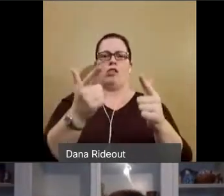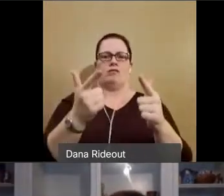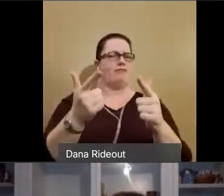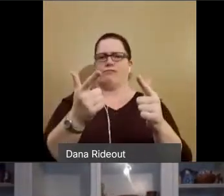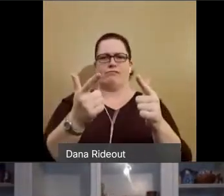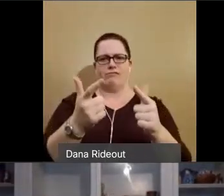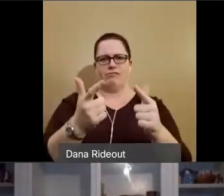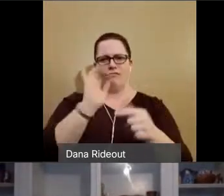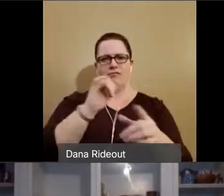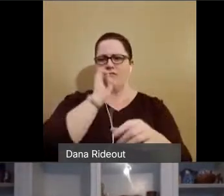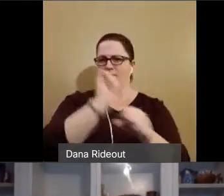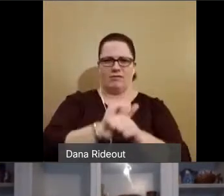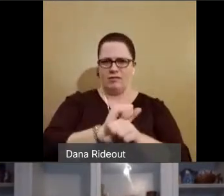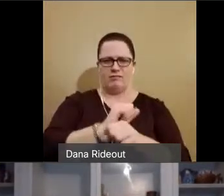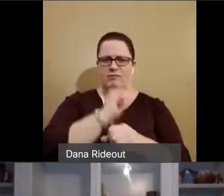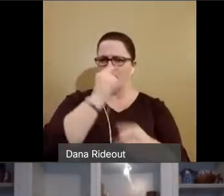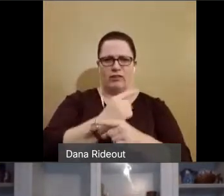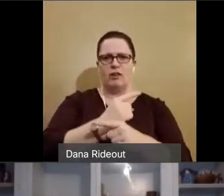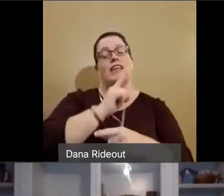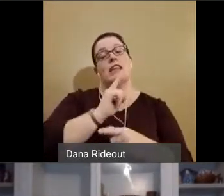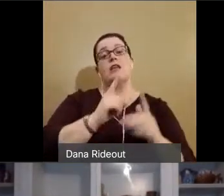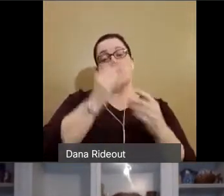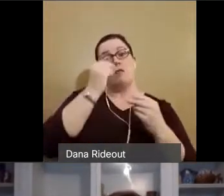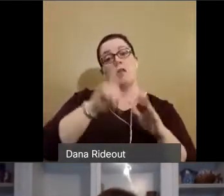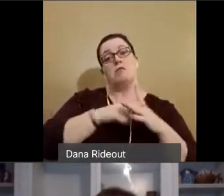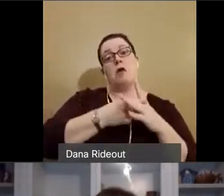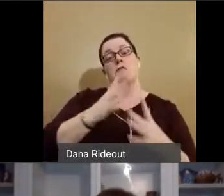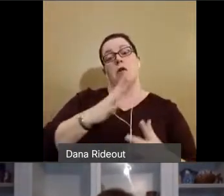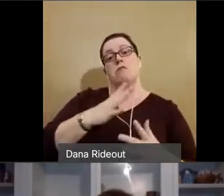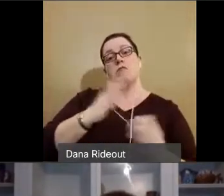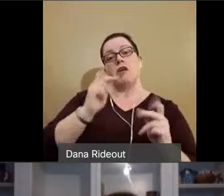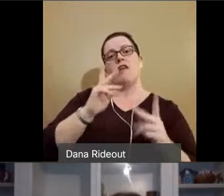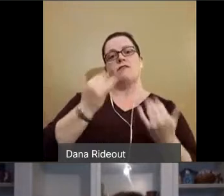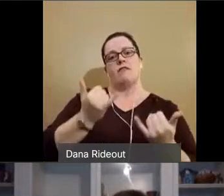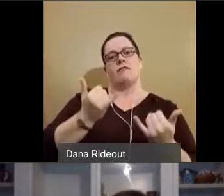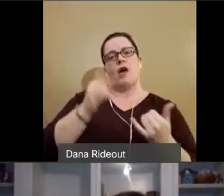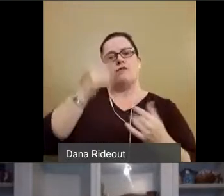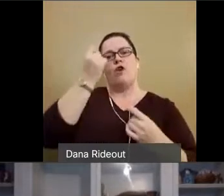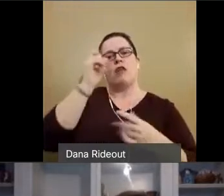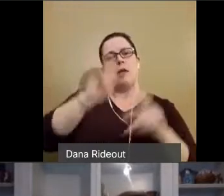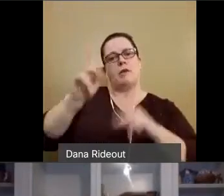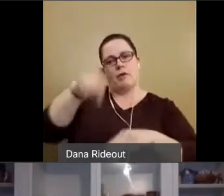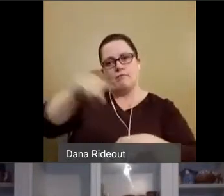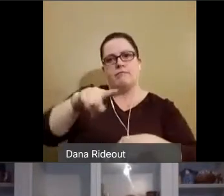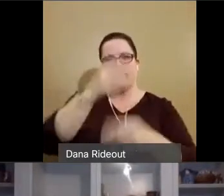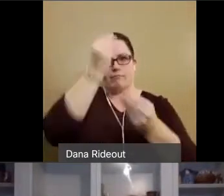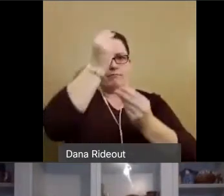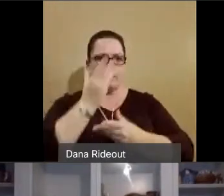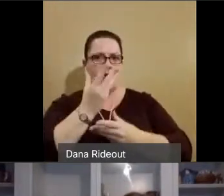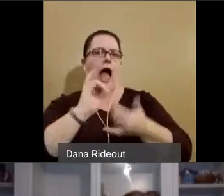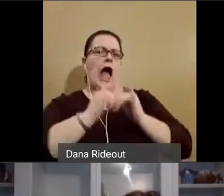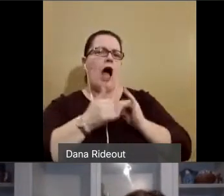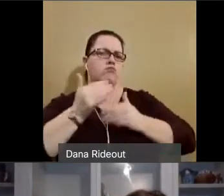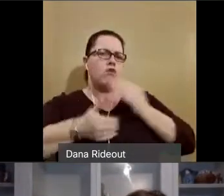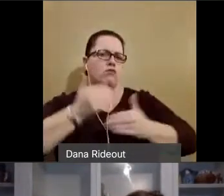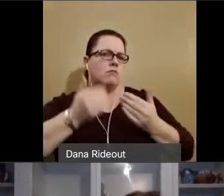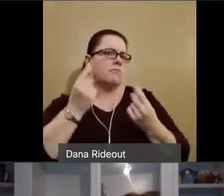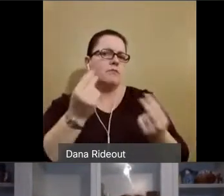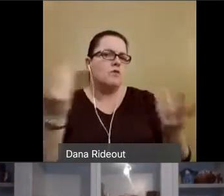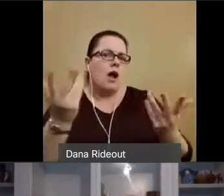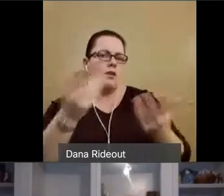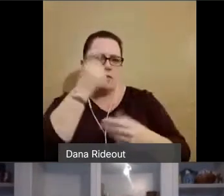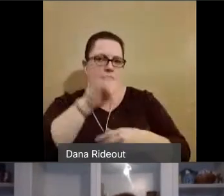That's good initial information, but we also need to understand how people process that information and what decisions they make based off of that information. So, just to give you a couple of examples.